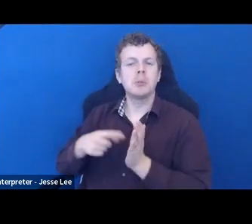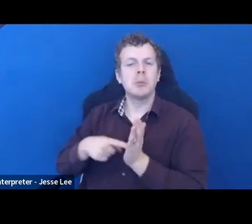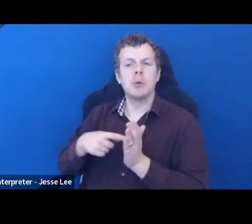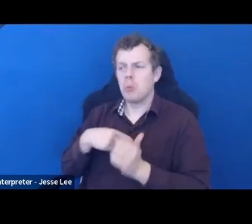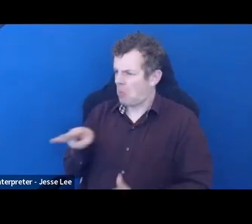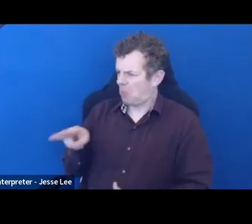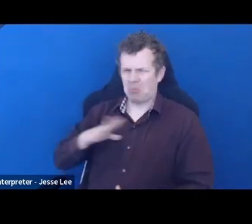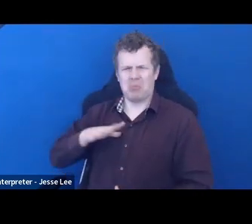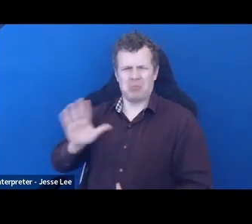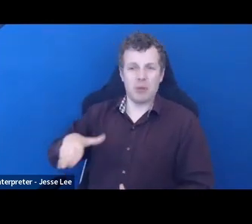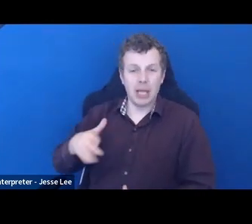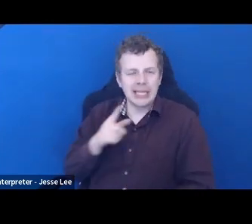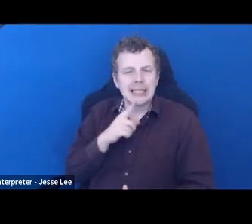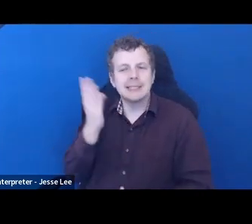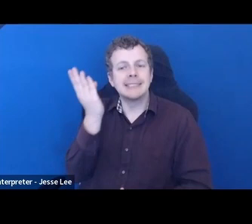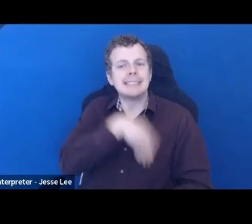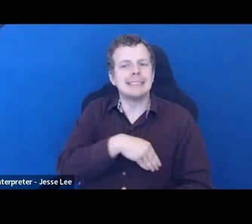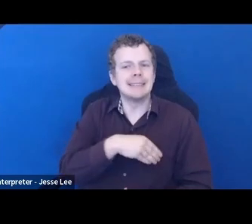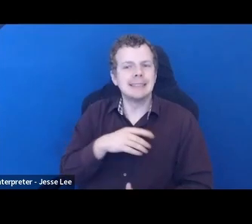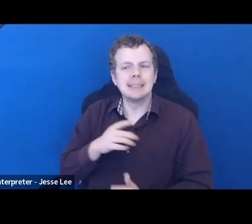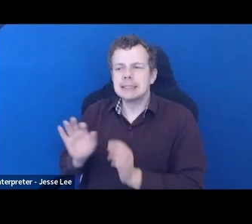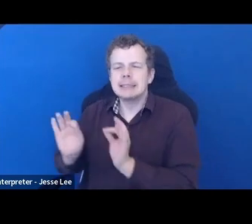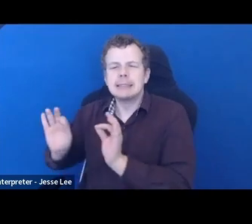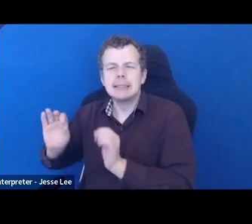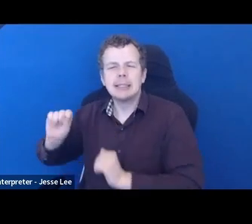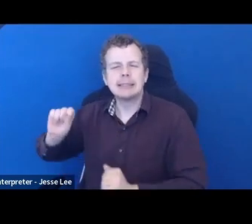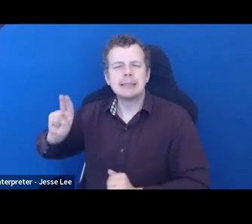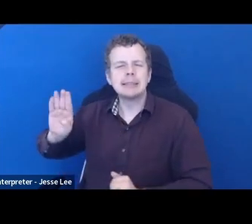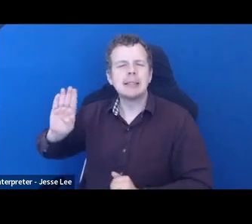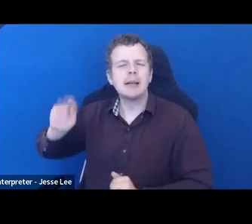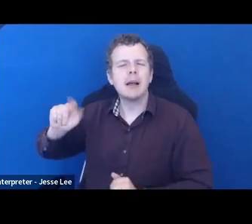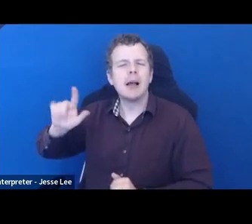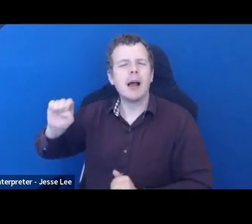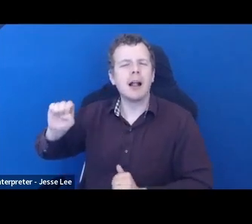Especially in the beginning, but then they might creep up a little bit later down the road.